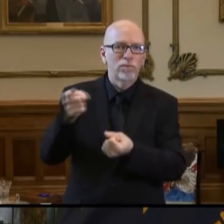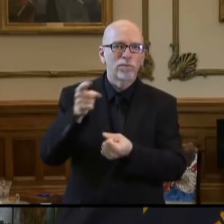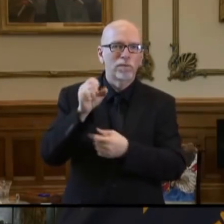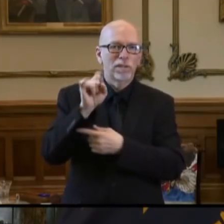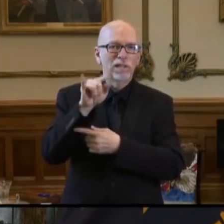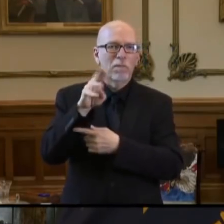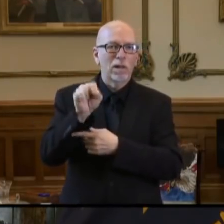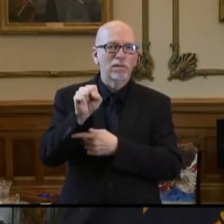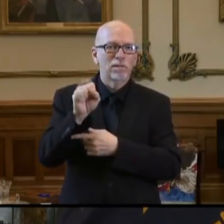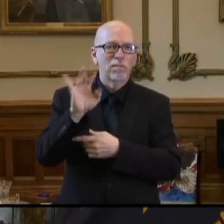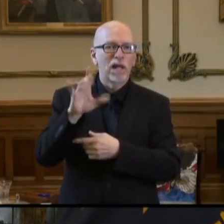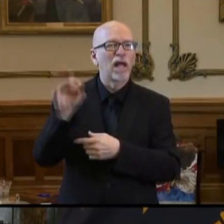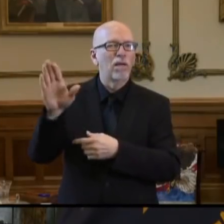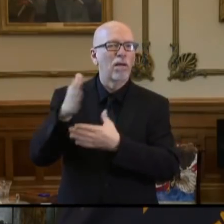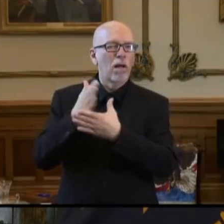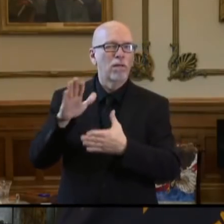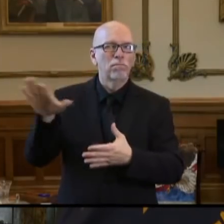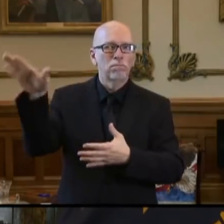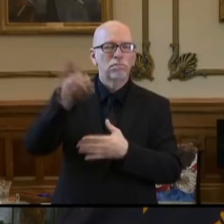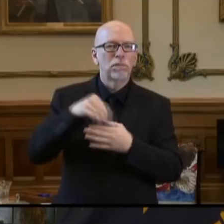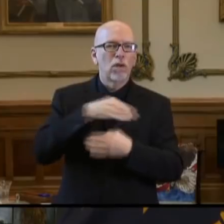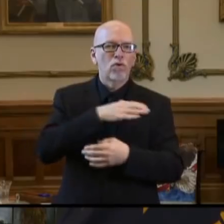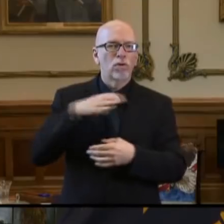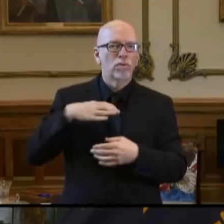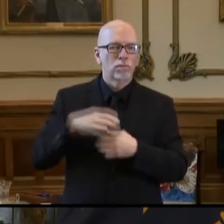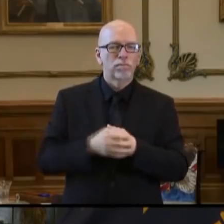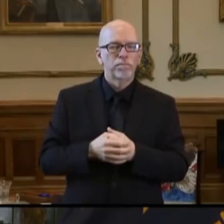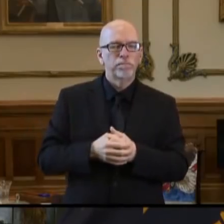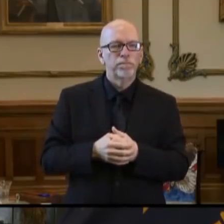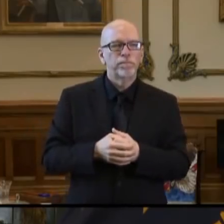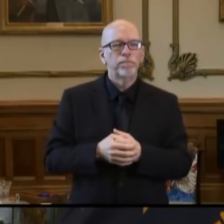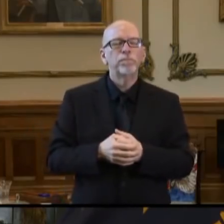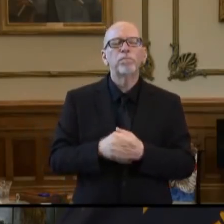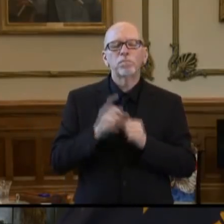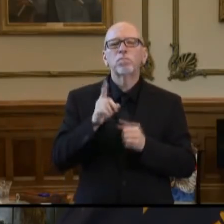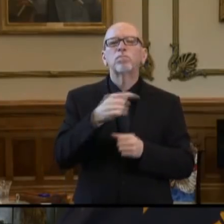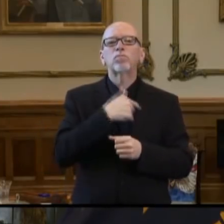WERE ASKING BE DONE. AND SO THANK YOU TO SENATOR BROWN AND